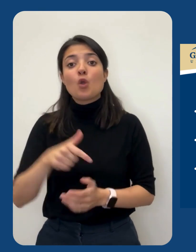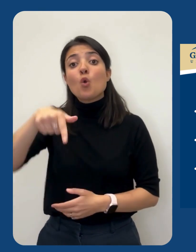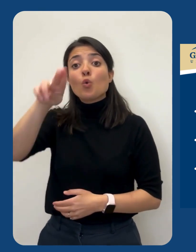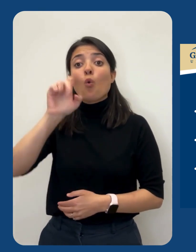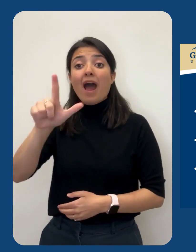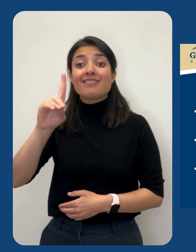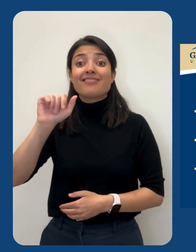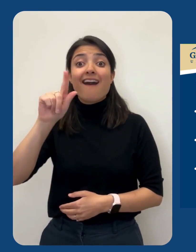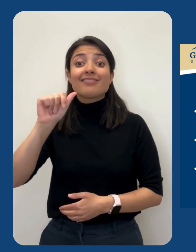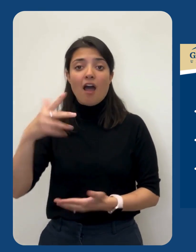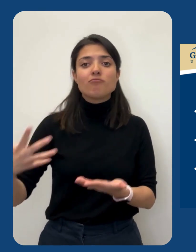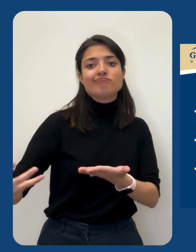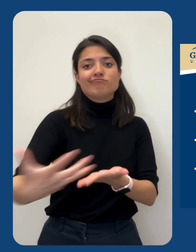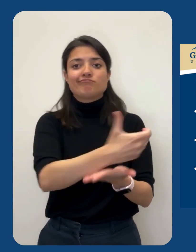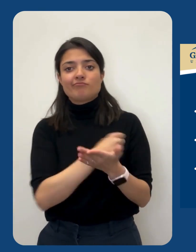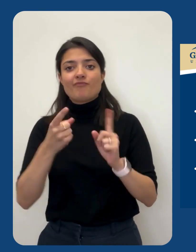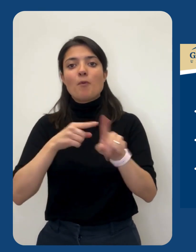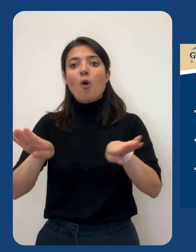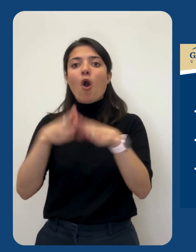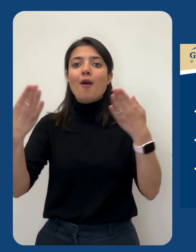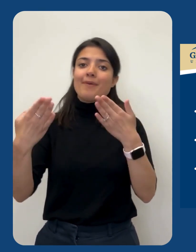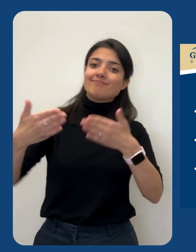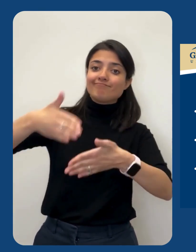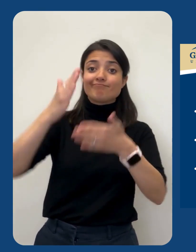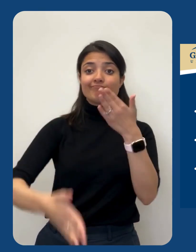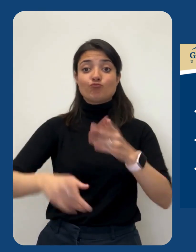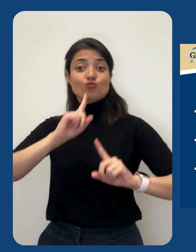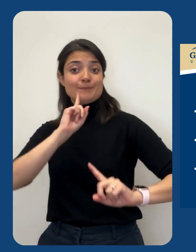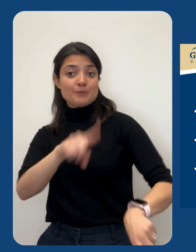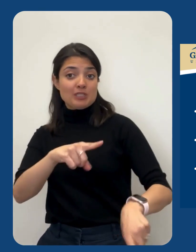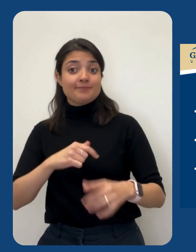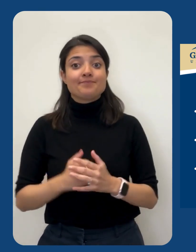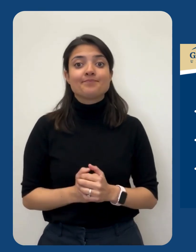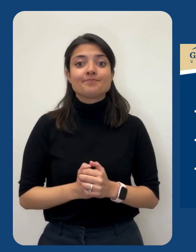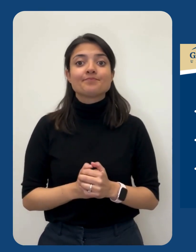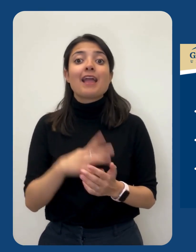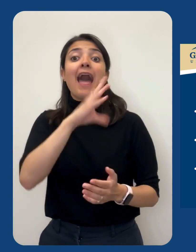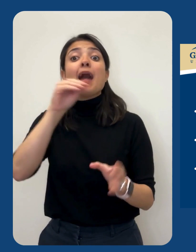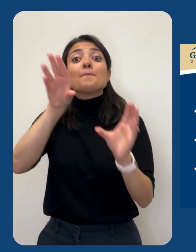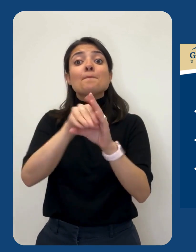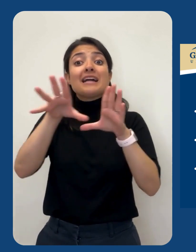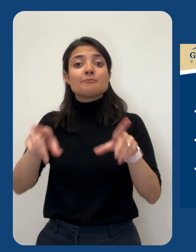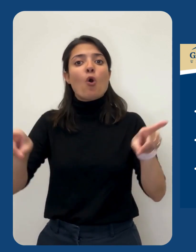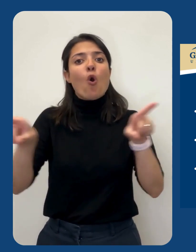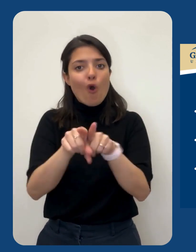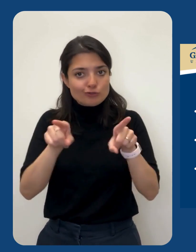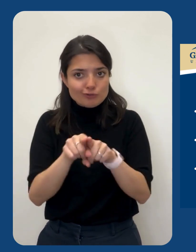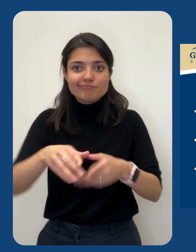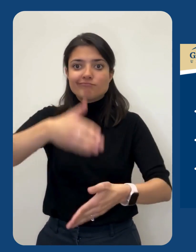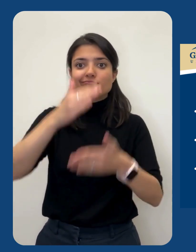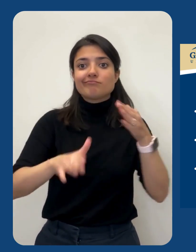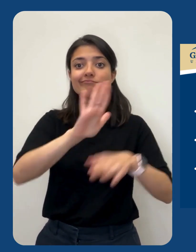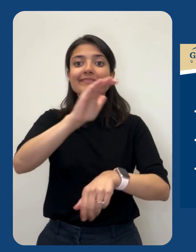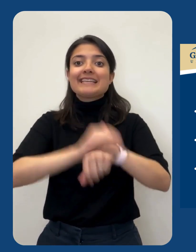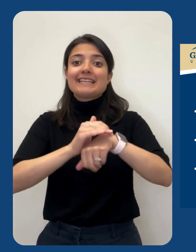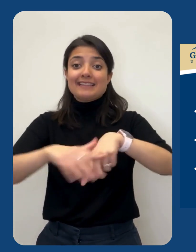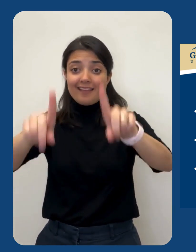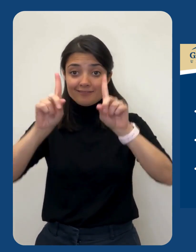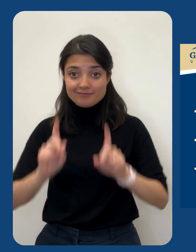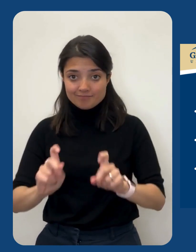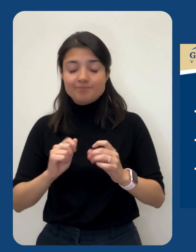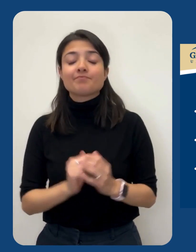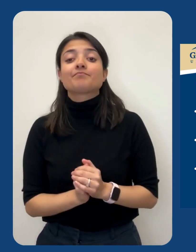Qualitative data were collected from open-ended responses, and participants also completed an English test.